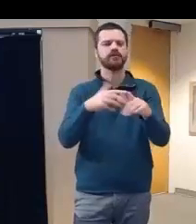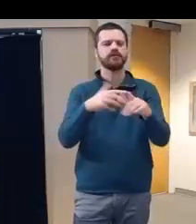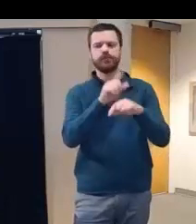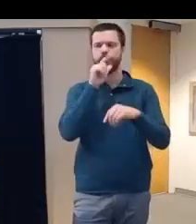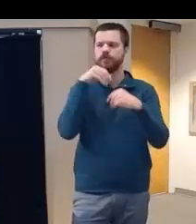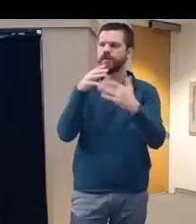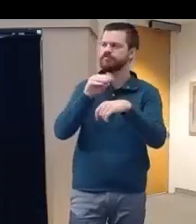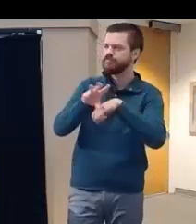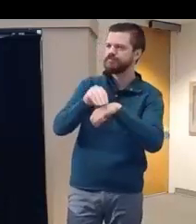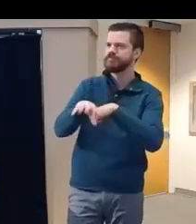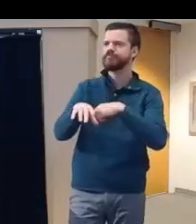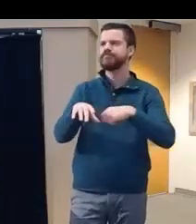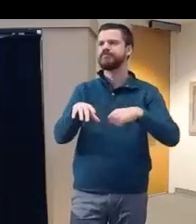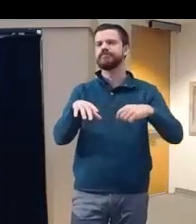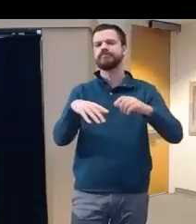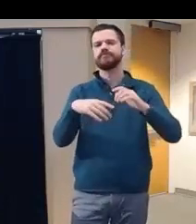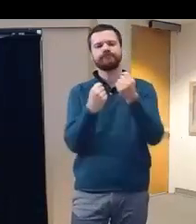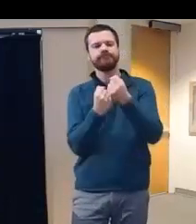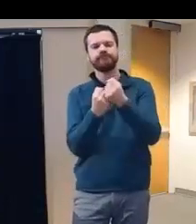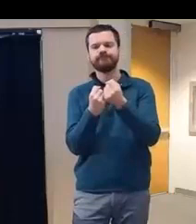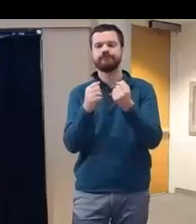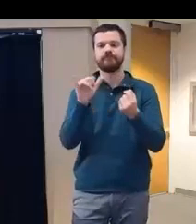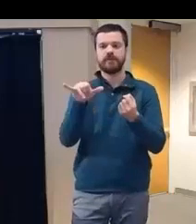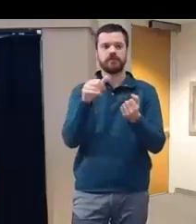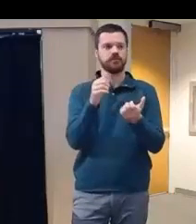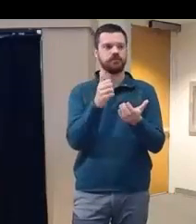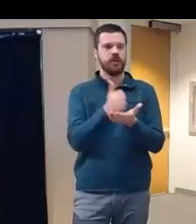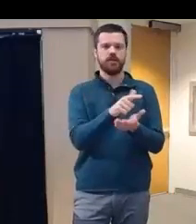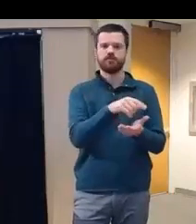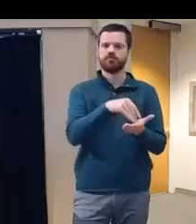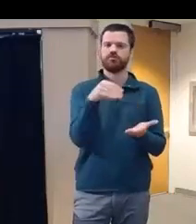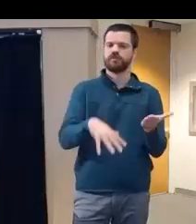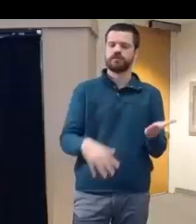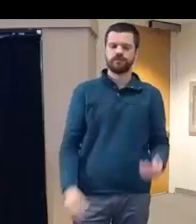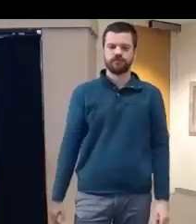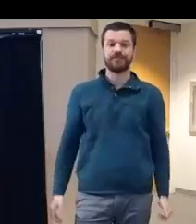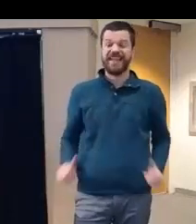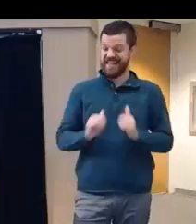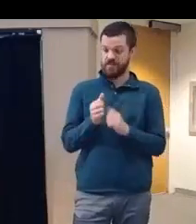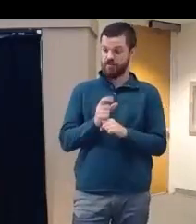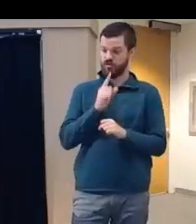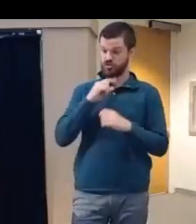the advocacy that the students deserve and benefit from how do we ensure that the teaching itself is